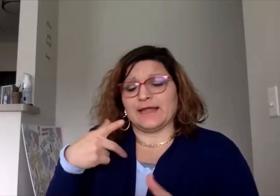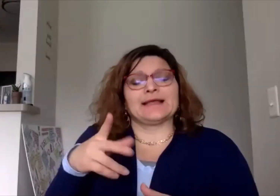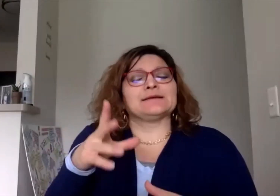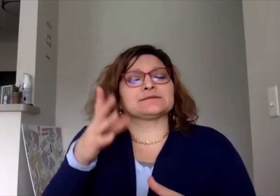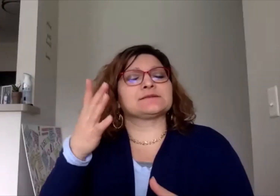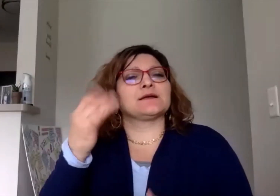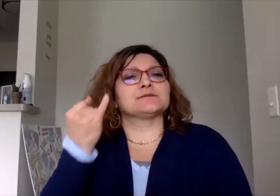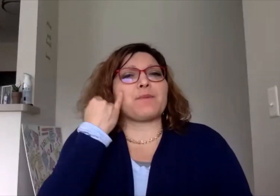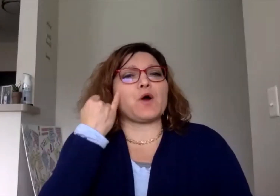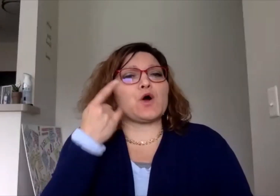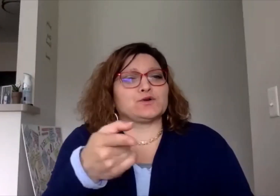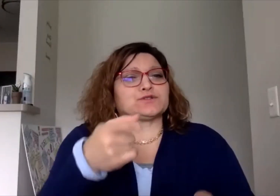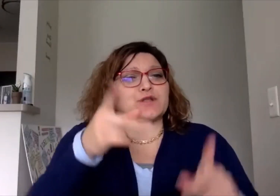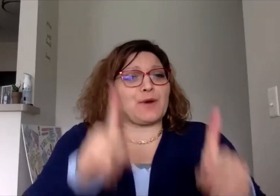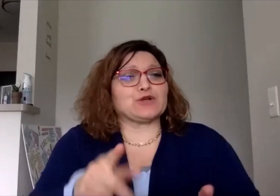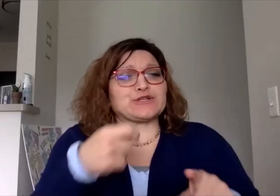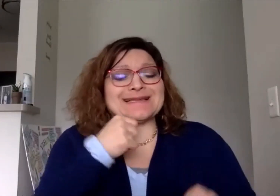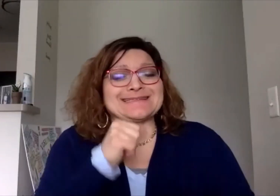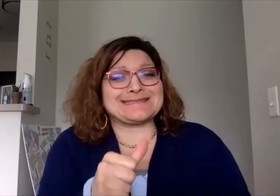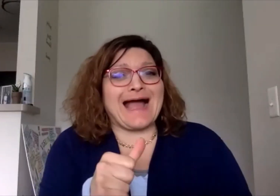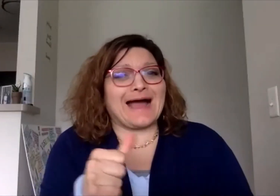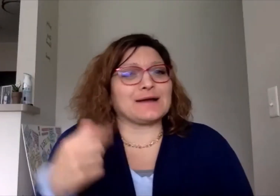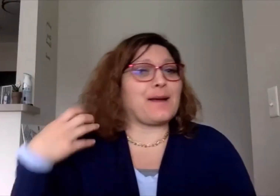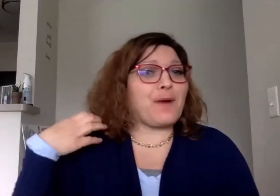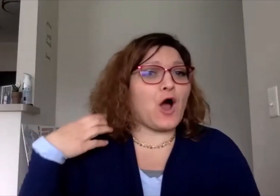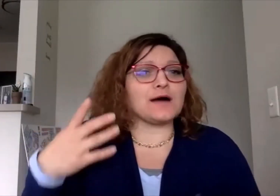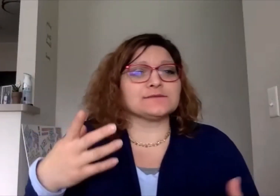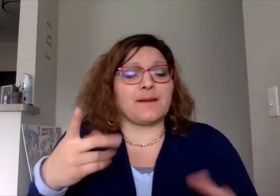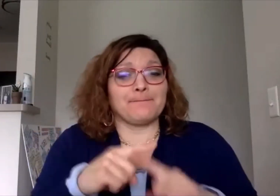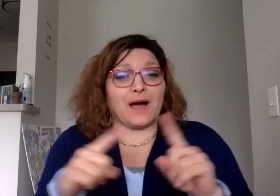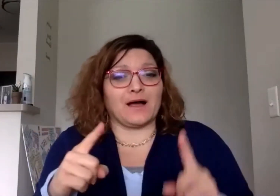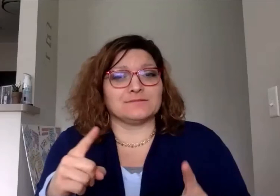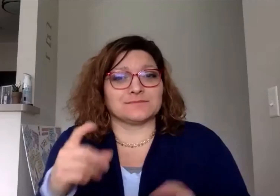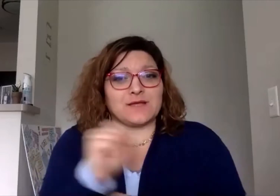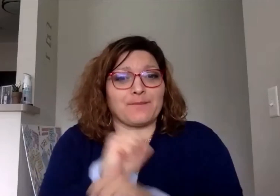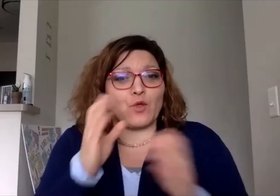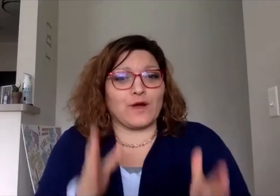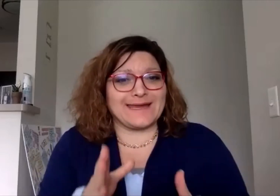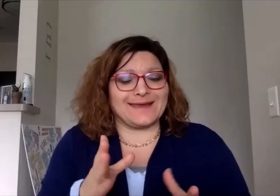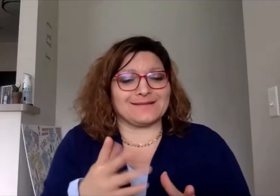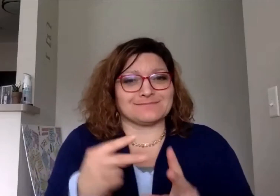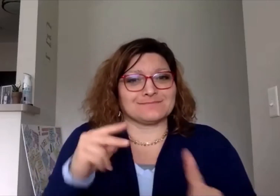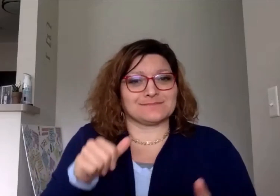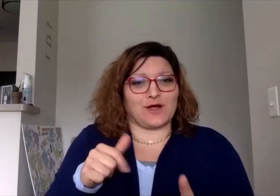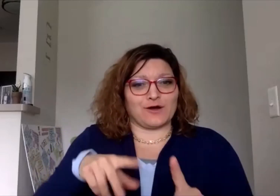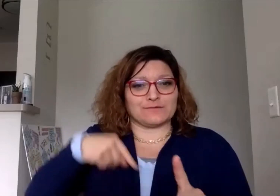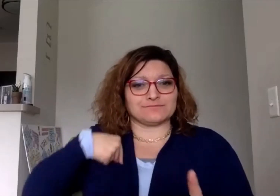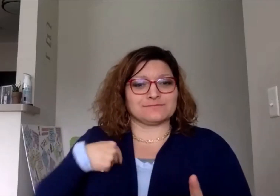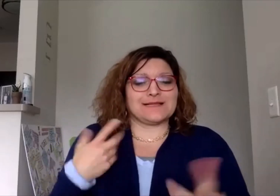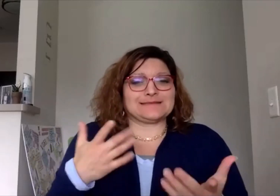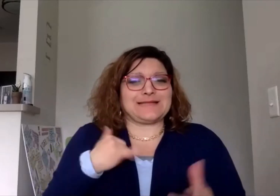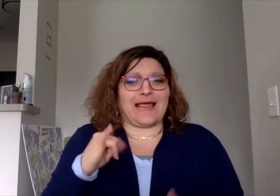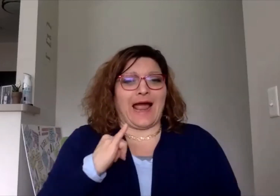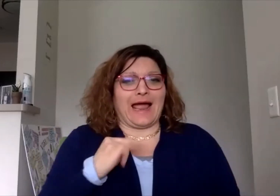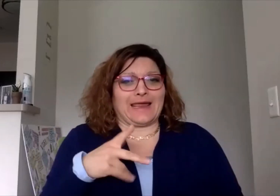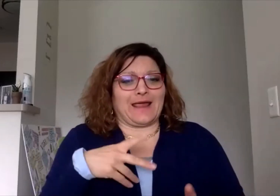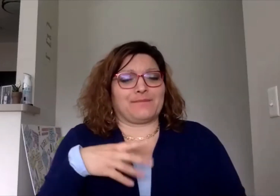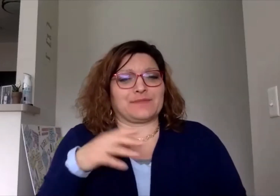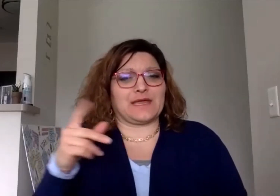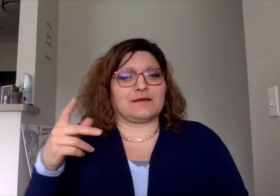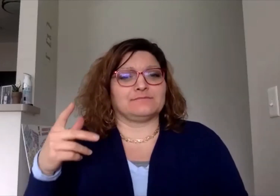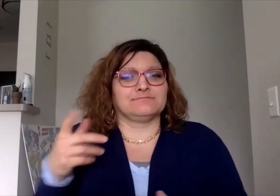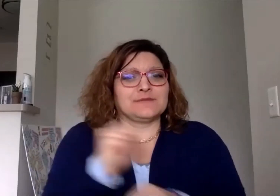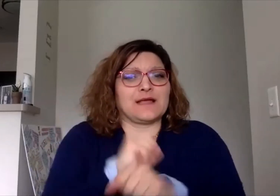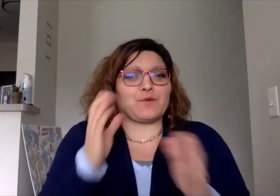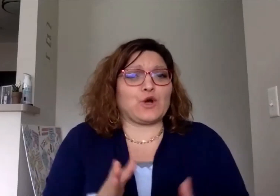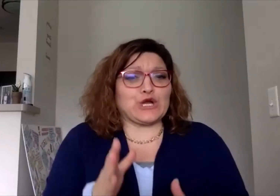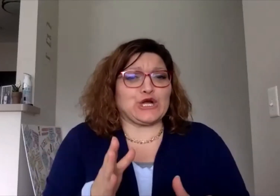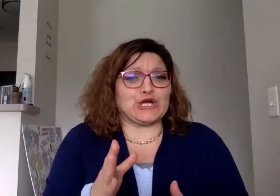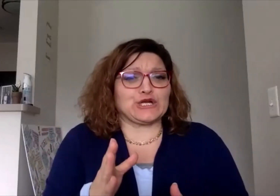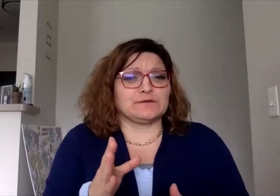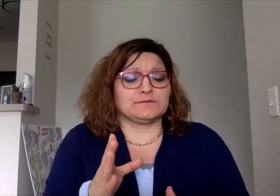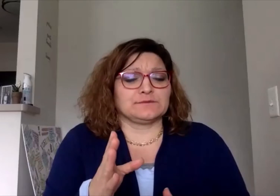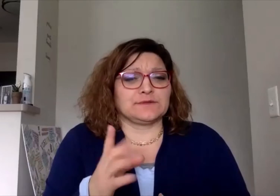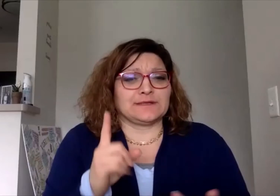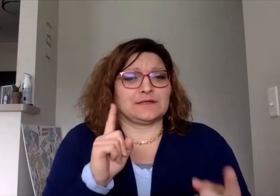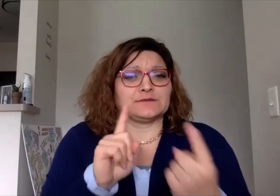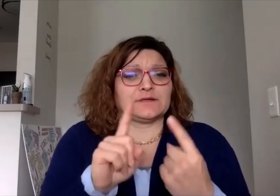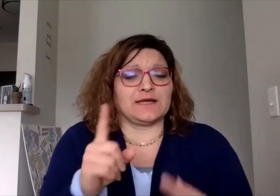Suppose the person is not a boss, but an employee you know, let's say i am the young worker